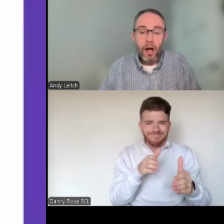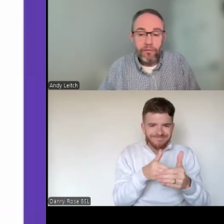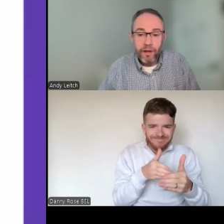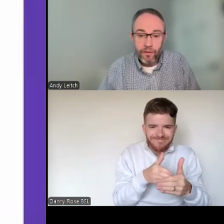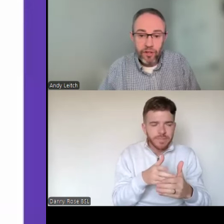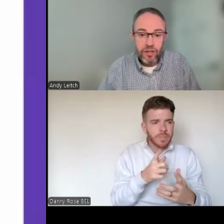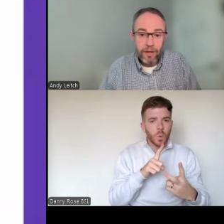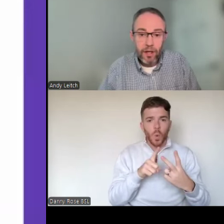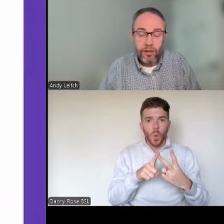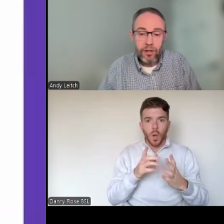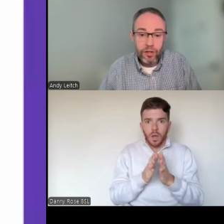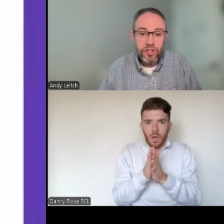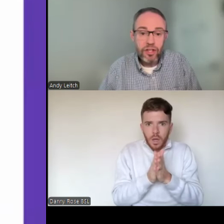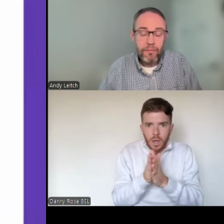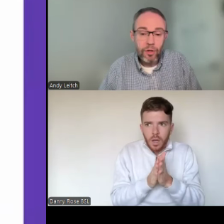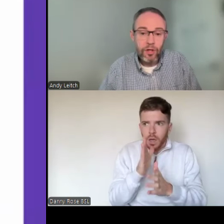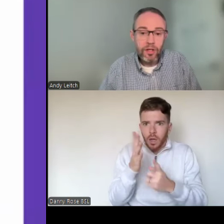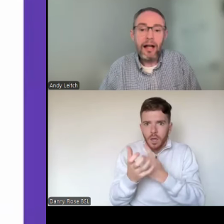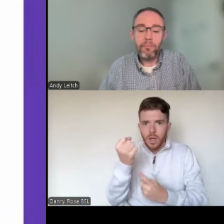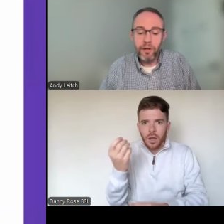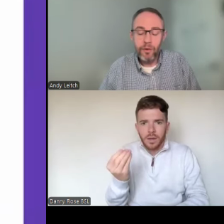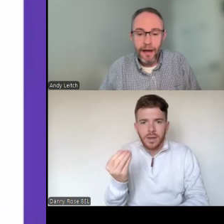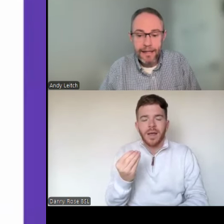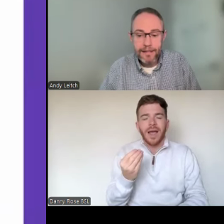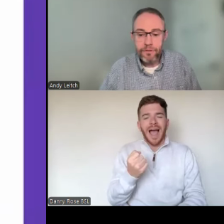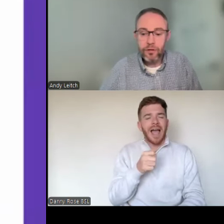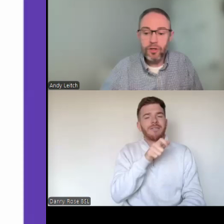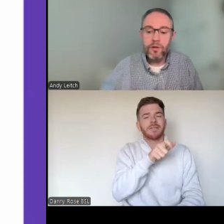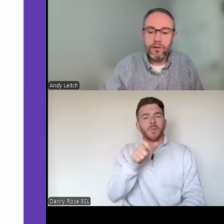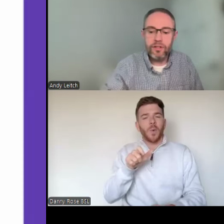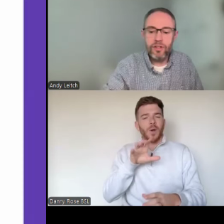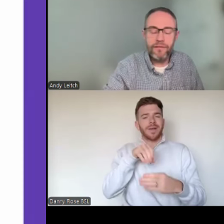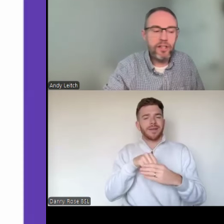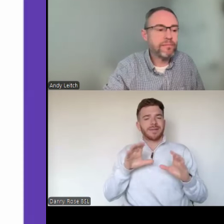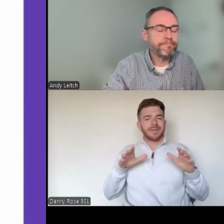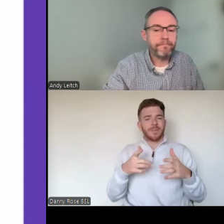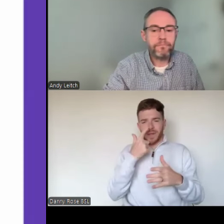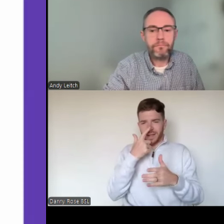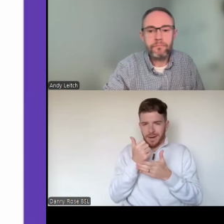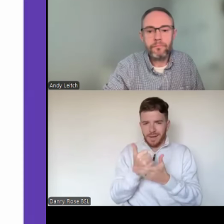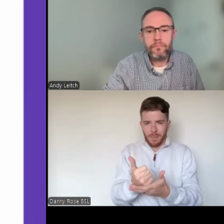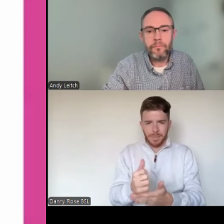Hopefully, we've got somebody on the team who can help you with that, so do use the service.